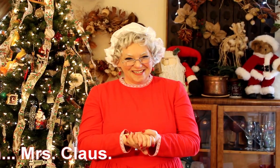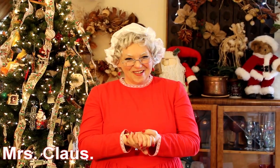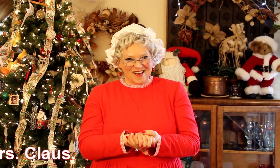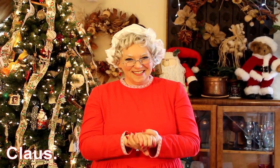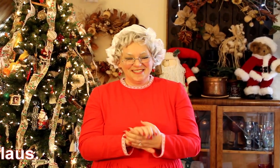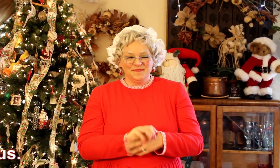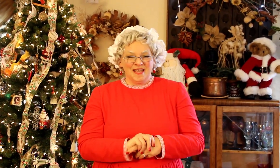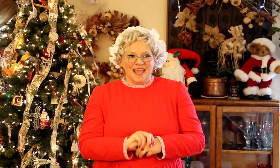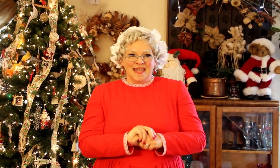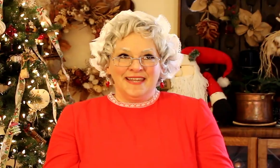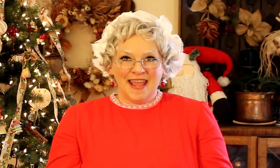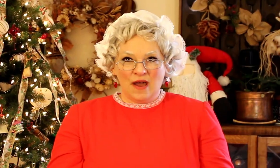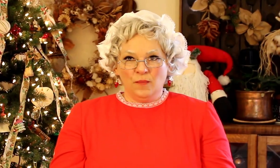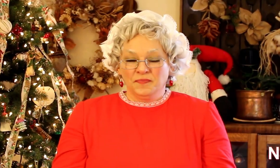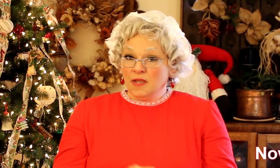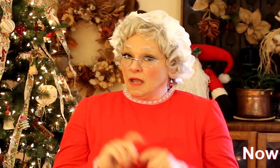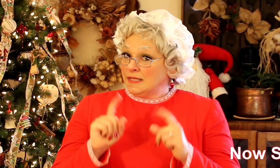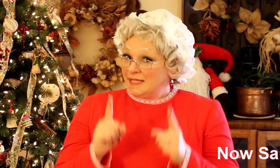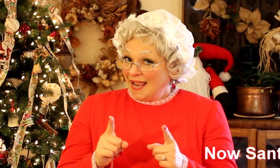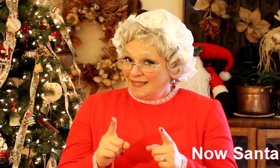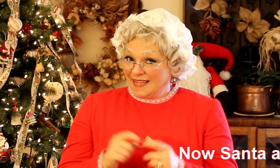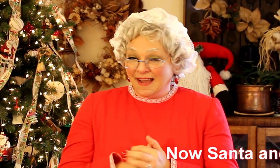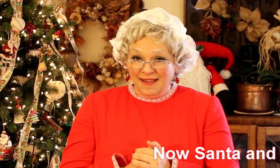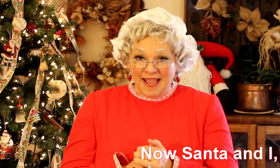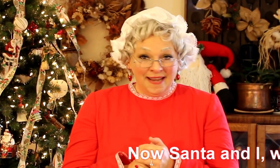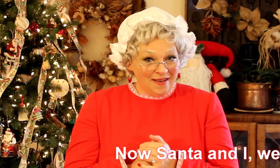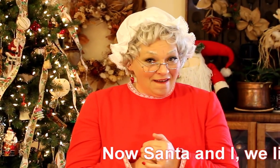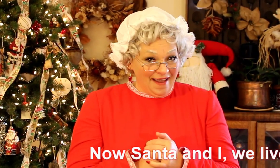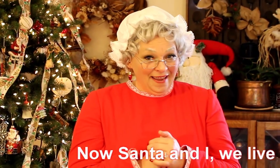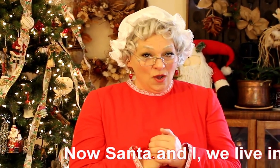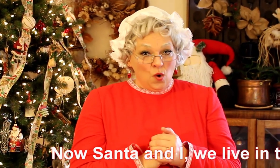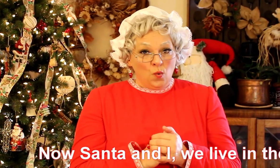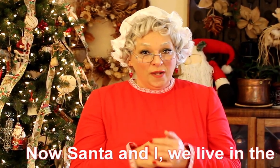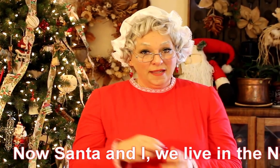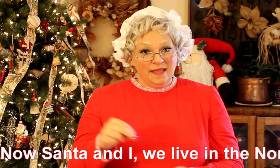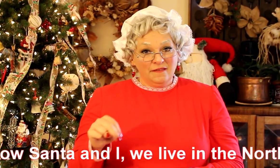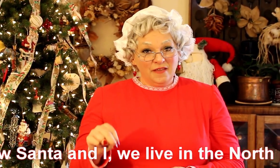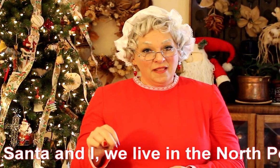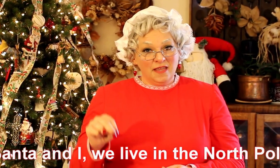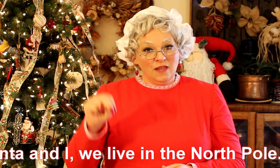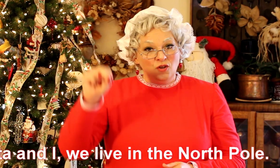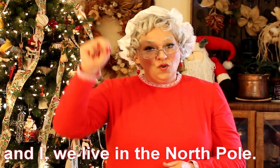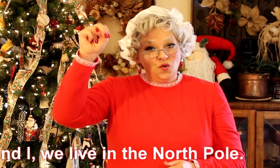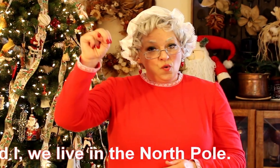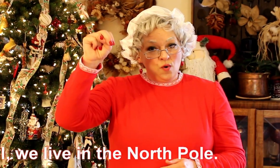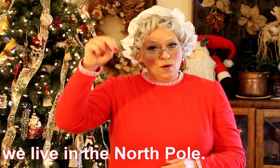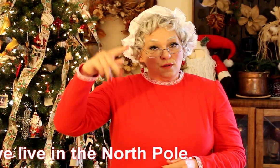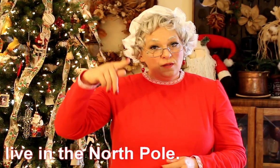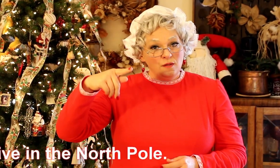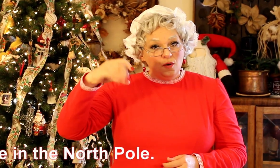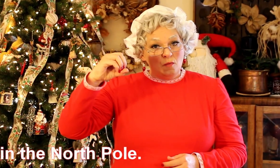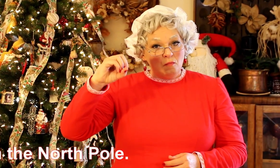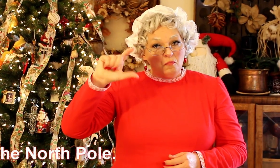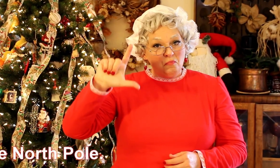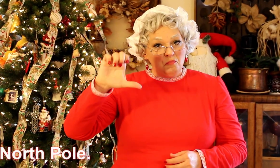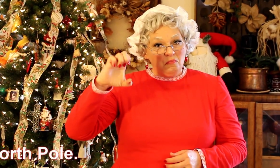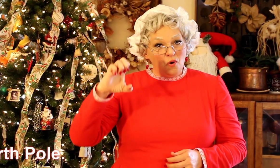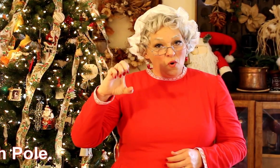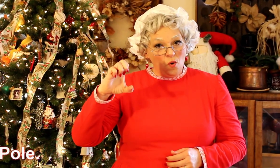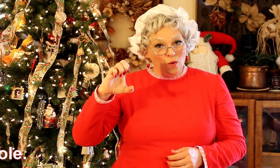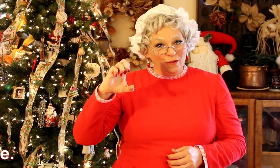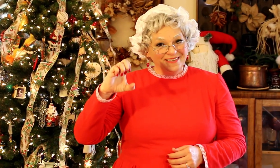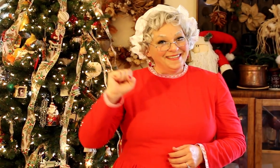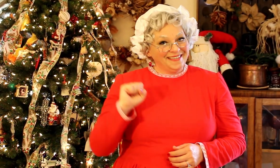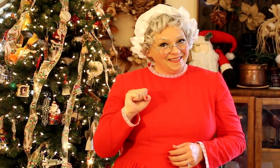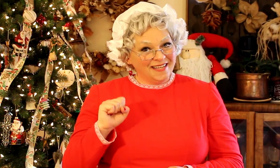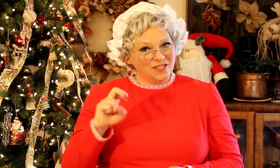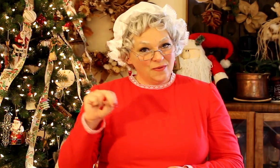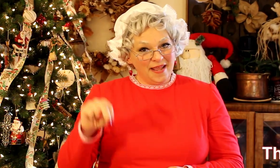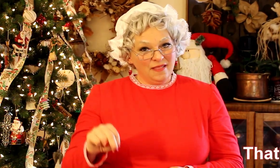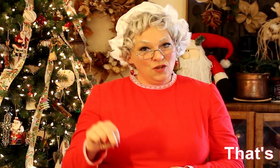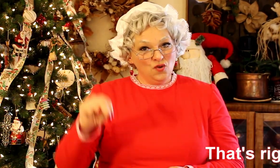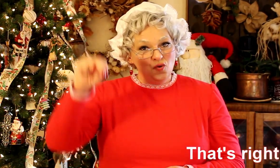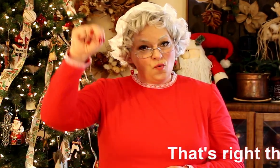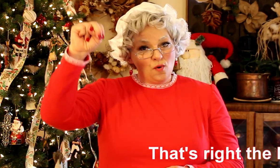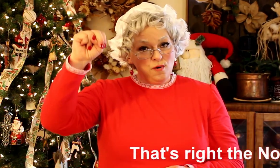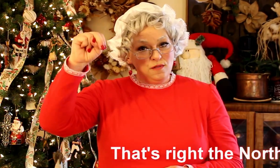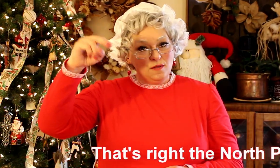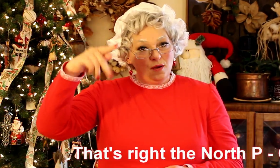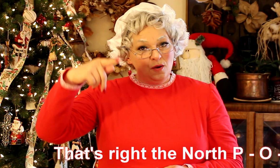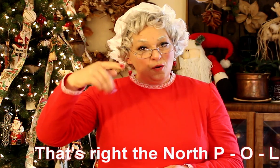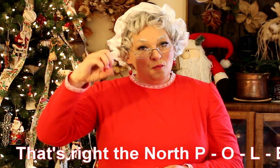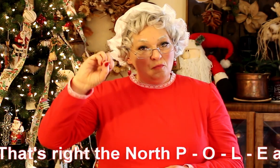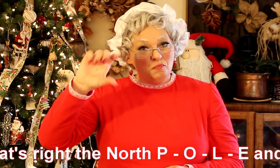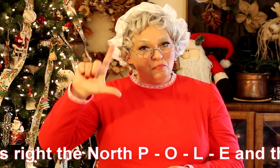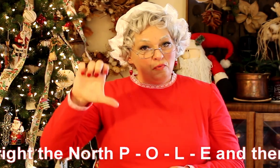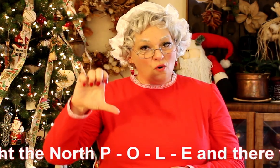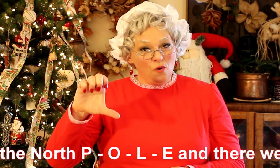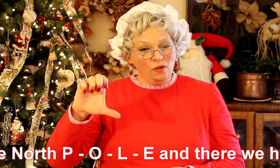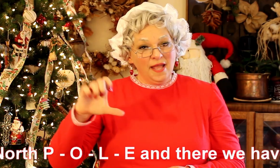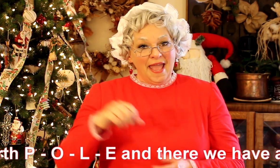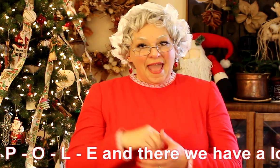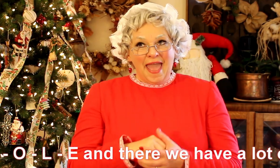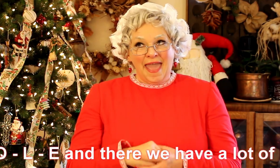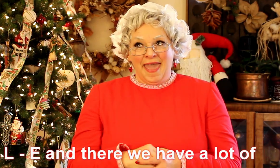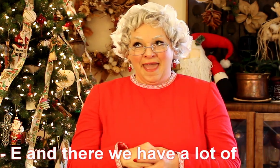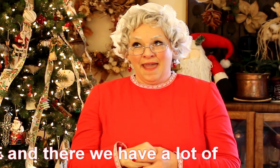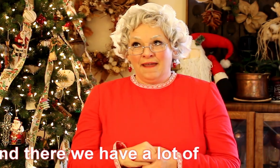Claus. Now Santa and I, we live in the North Pole. That's right, the North P O L E. And